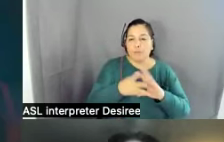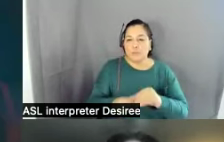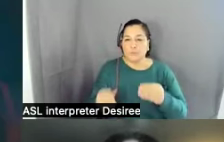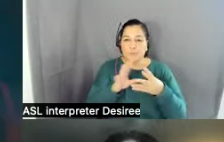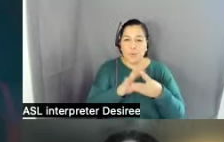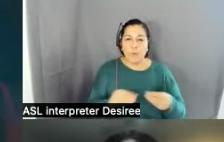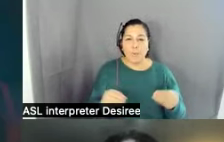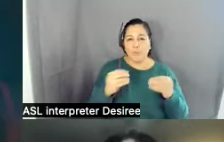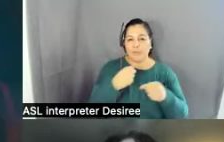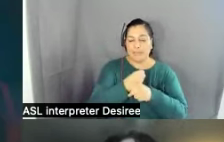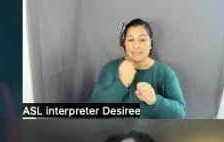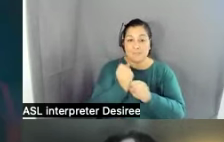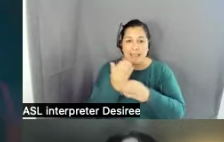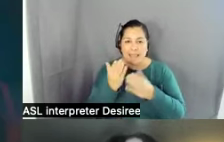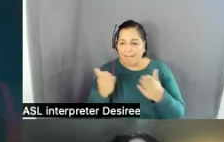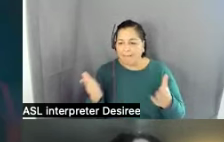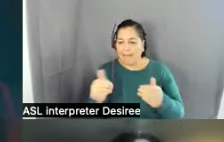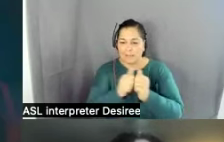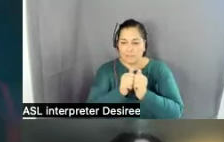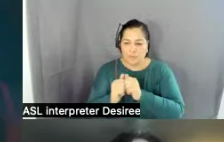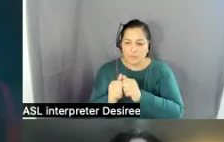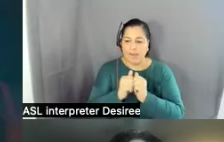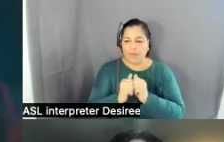making things together, in the body,